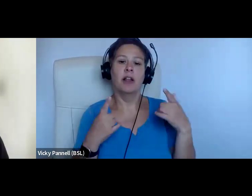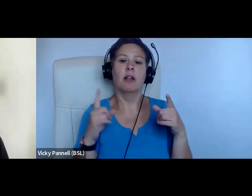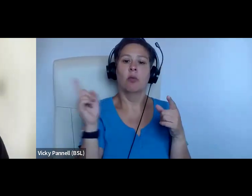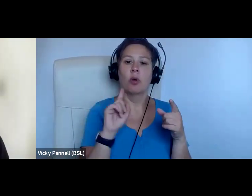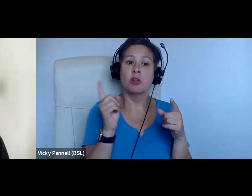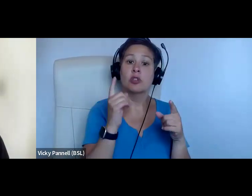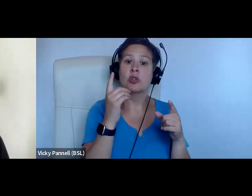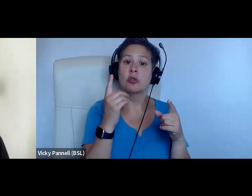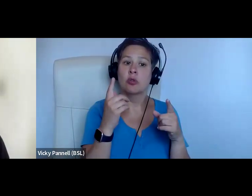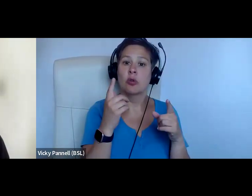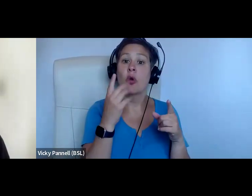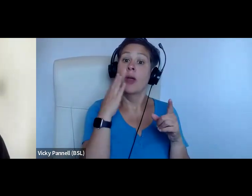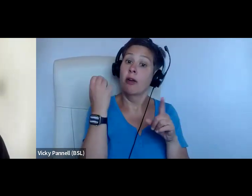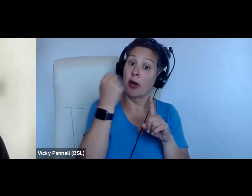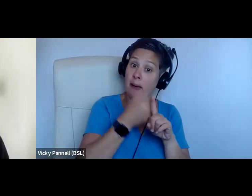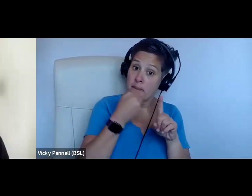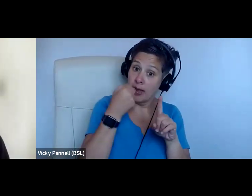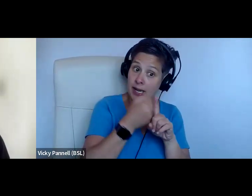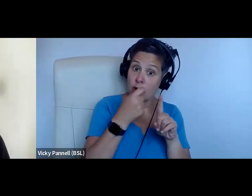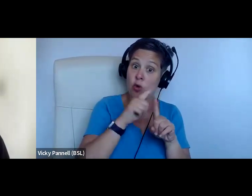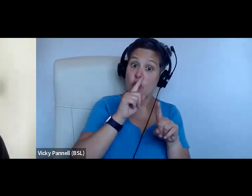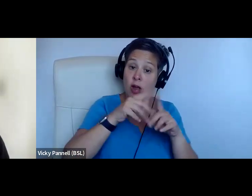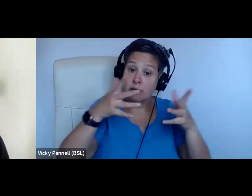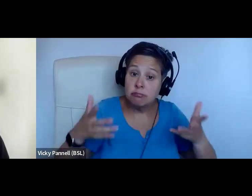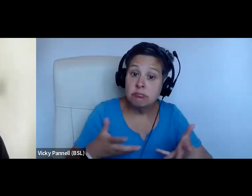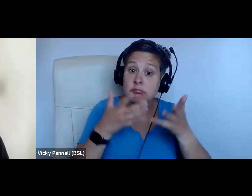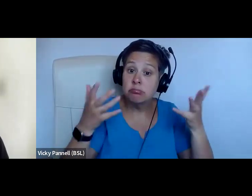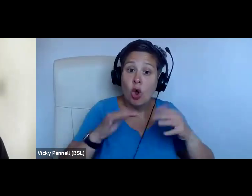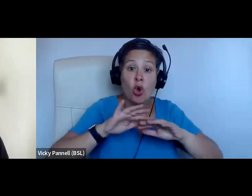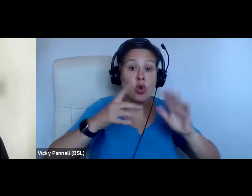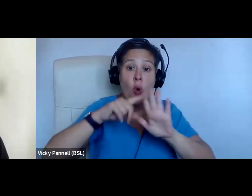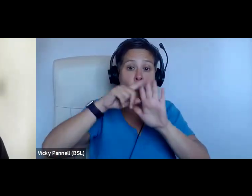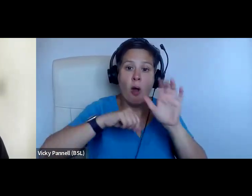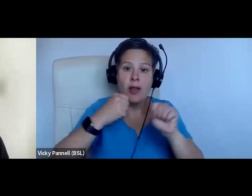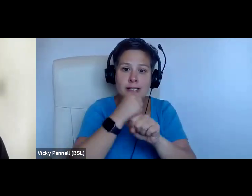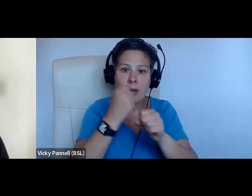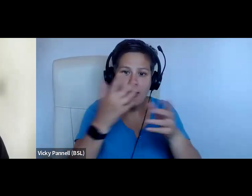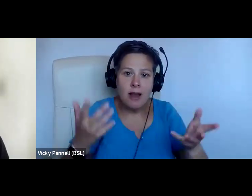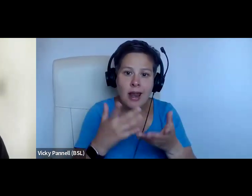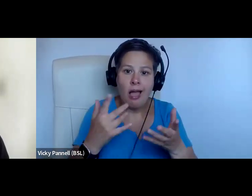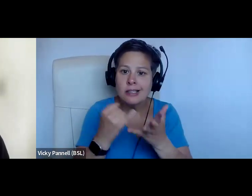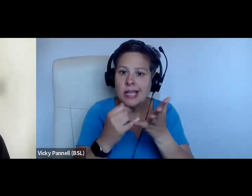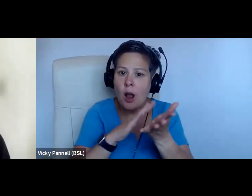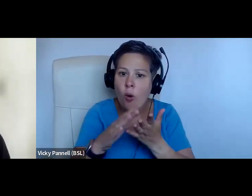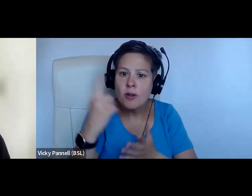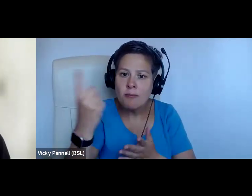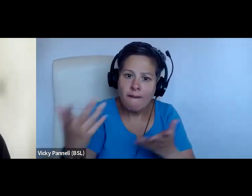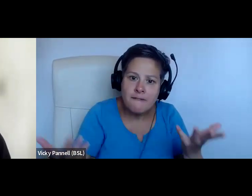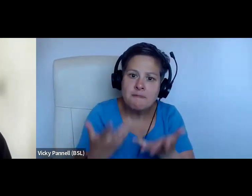crafting your recommendations or your demands, yes, it's partly the people in power, but it's also partly your sort of peers